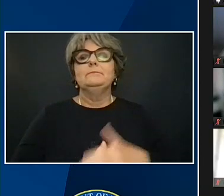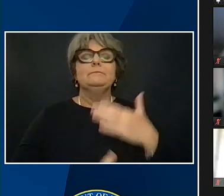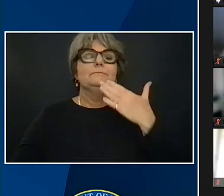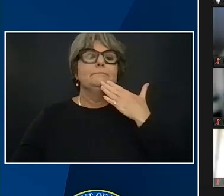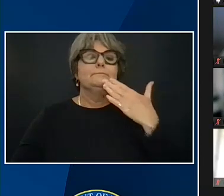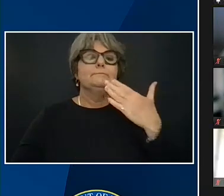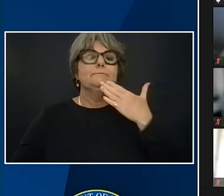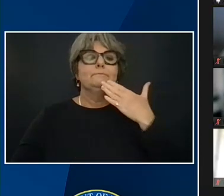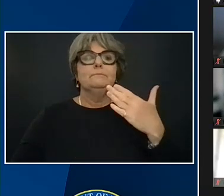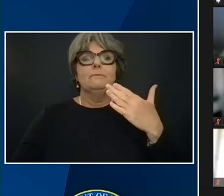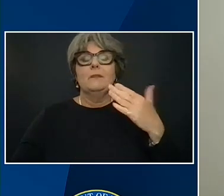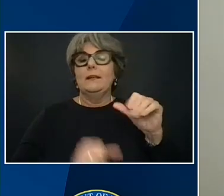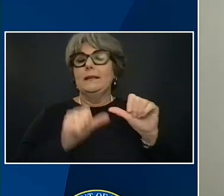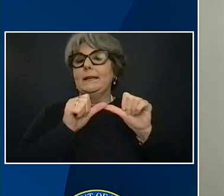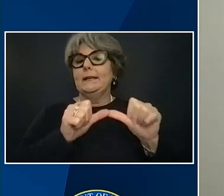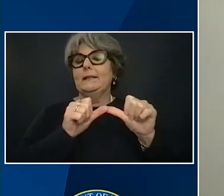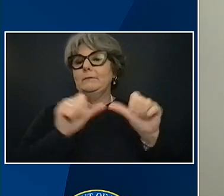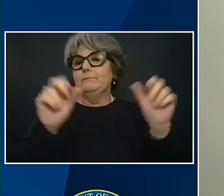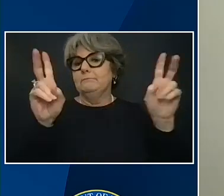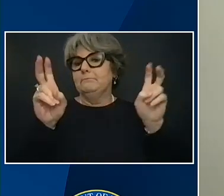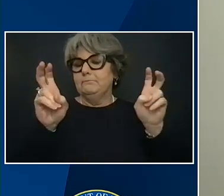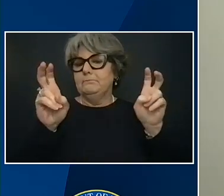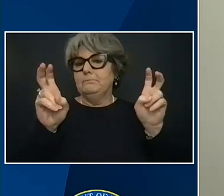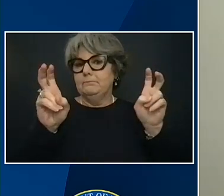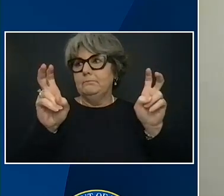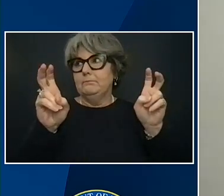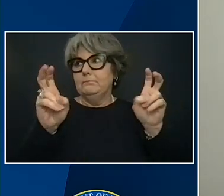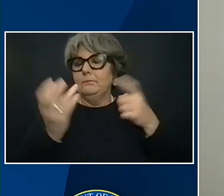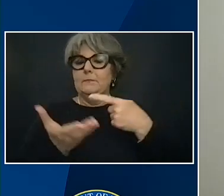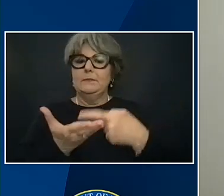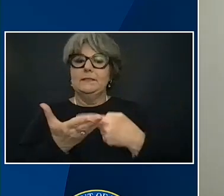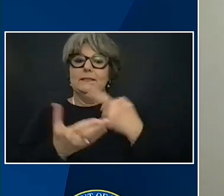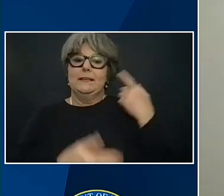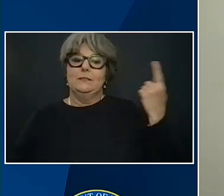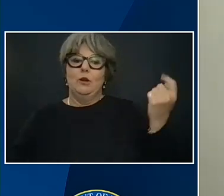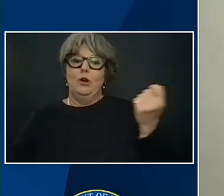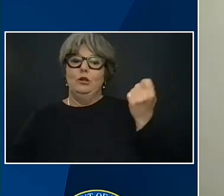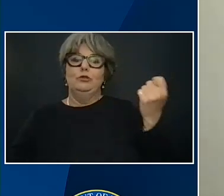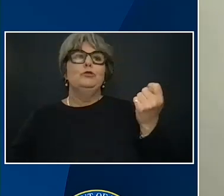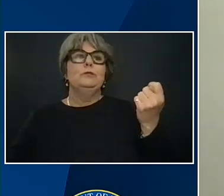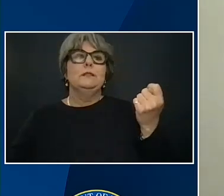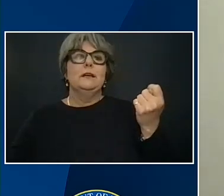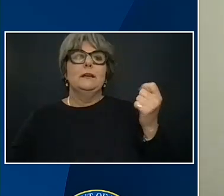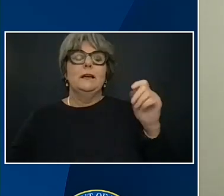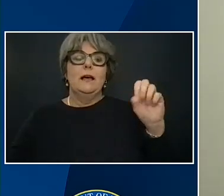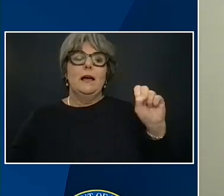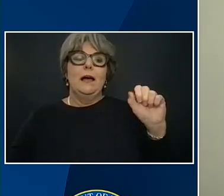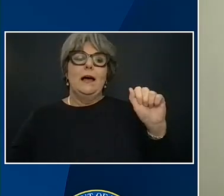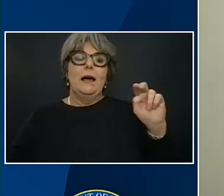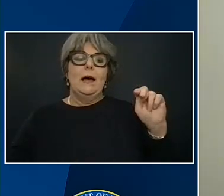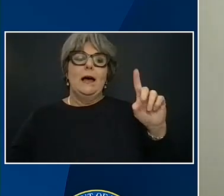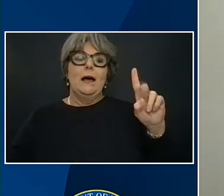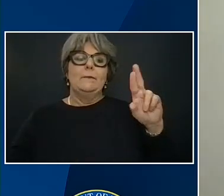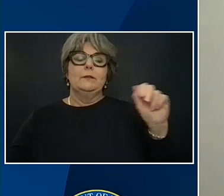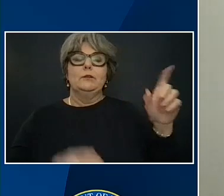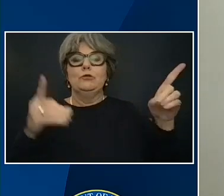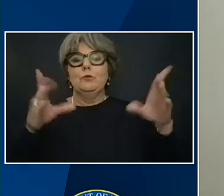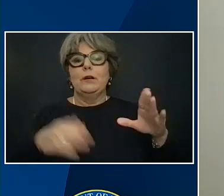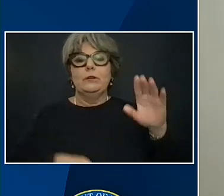And continuing on the topic, I wanted to speak that was discussed on Tuesday, I am Chandra Crosby again, and I'm the director of Evergreen Beauty College.